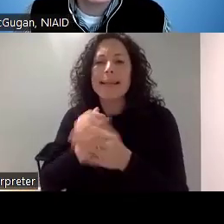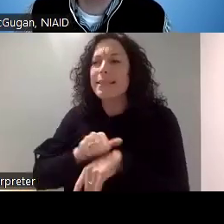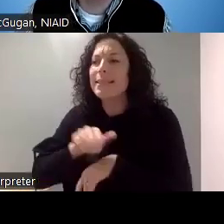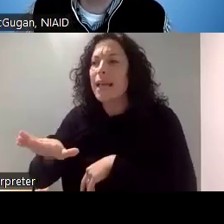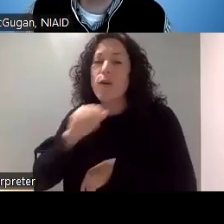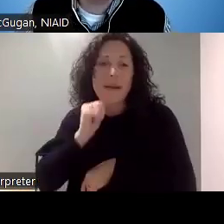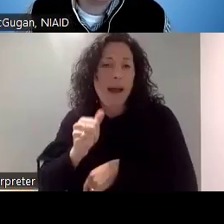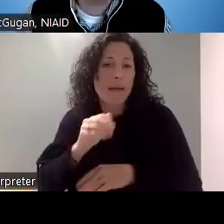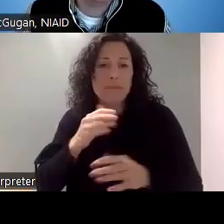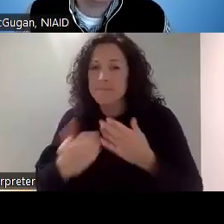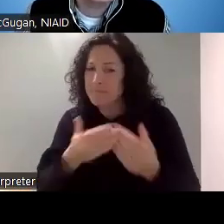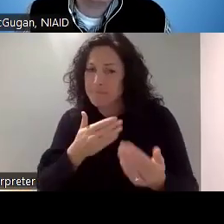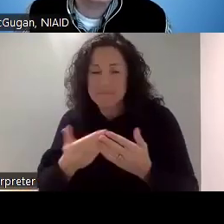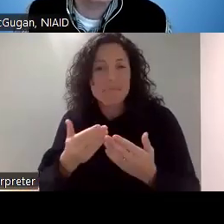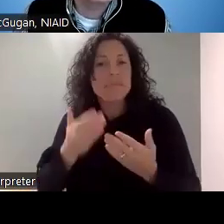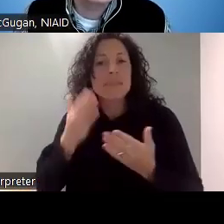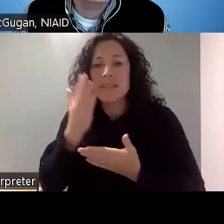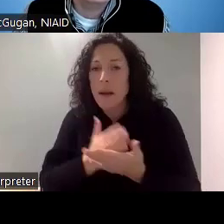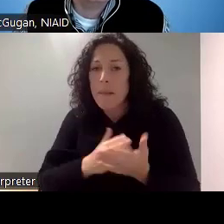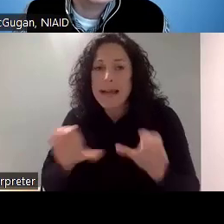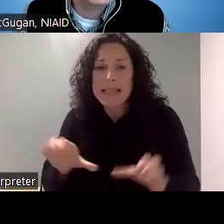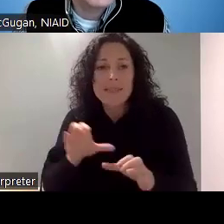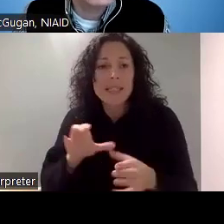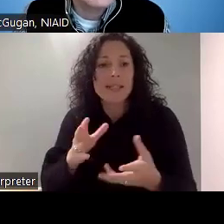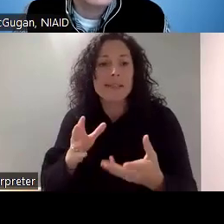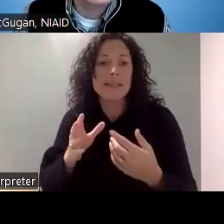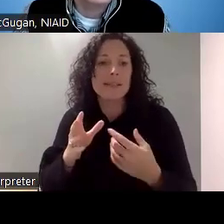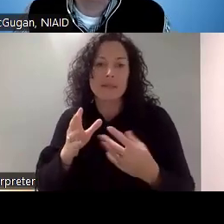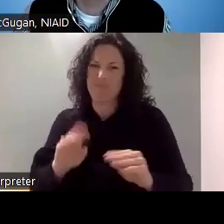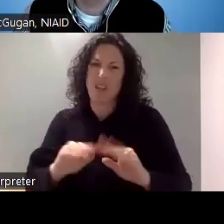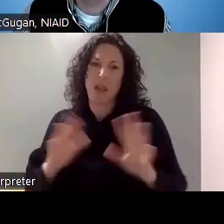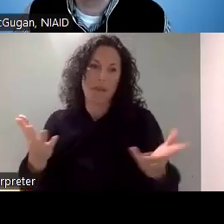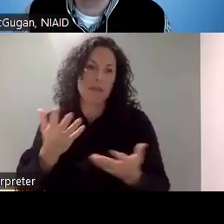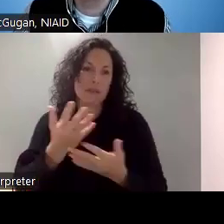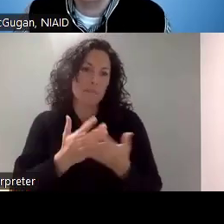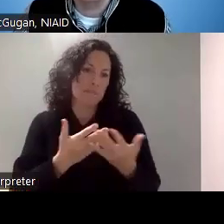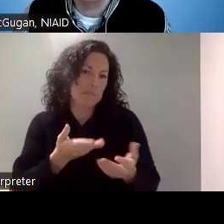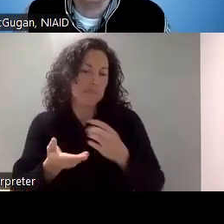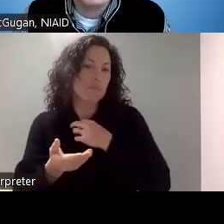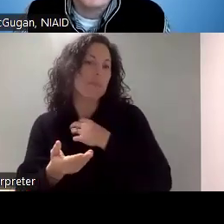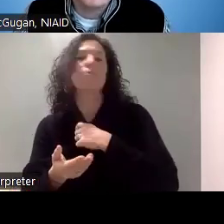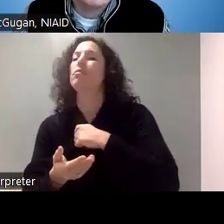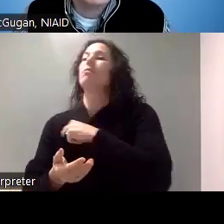and so some of the activities included are pretty obvious. So if there are going to be human subjects